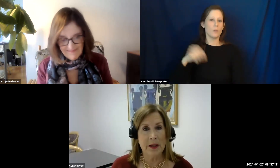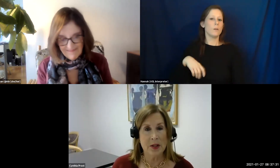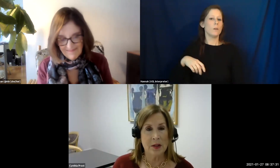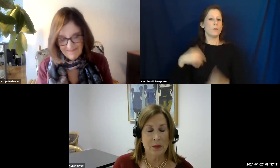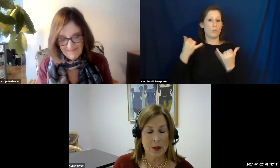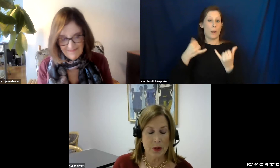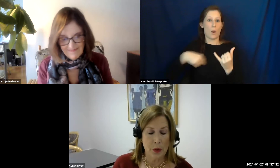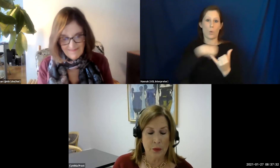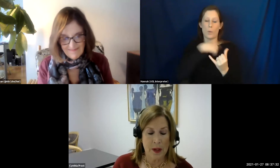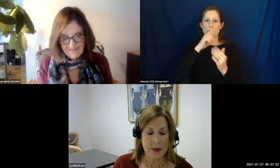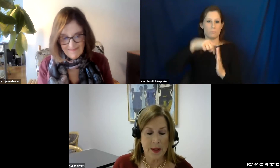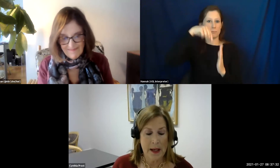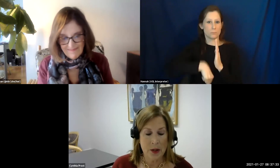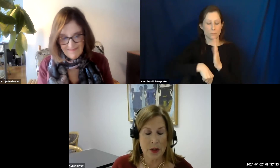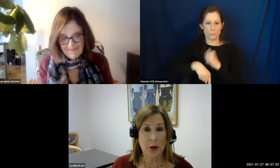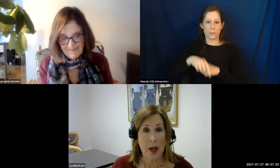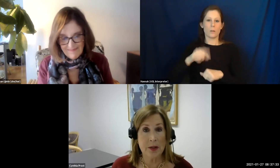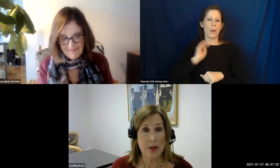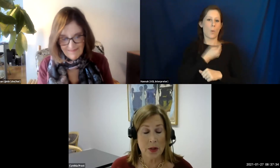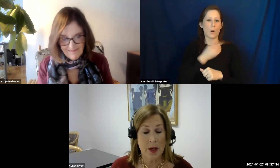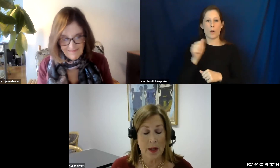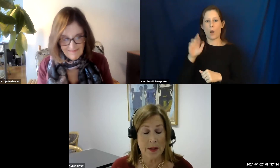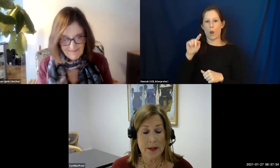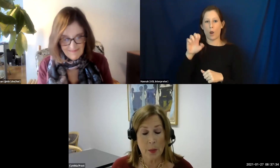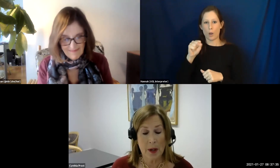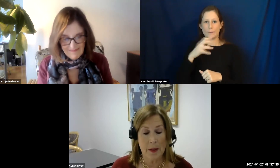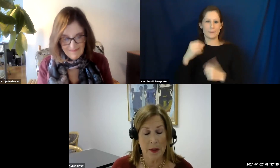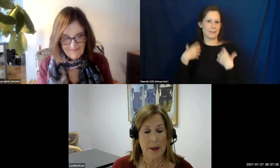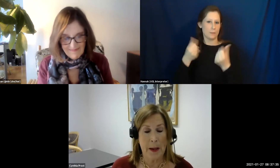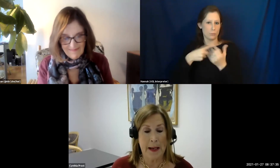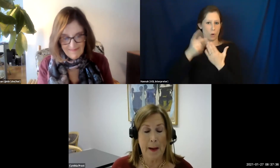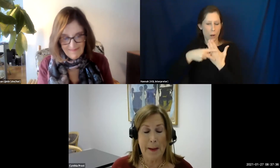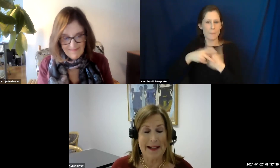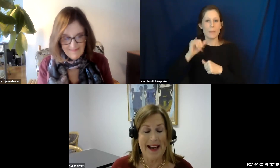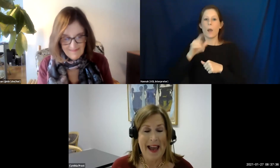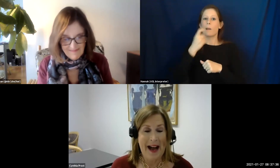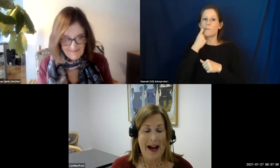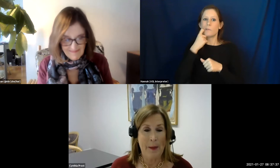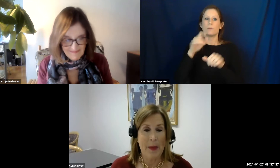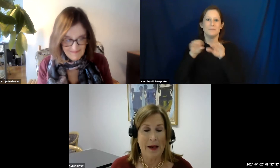Initiative, which is new for us. It just launched this summer in the middle of the pandemic.